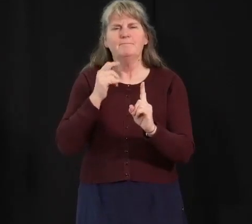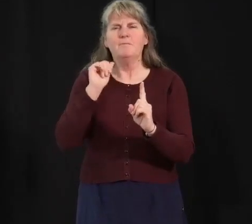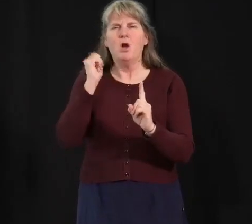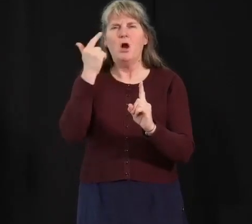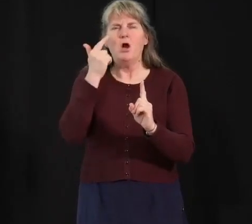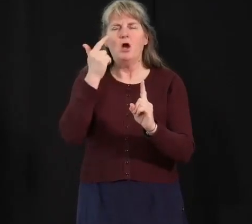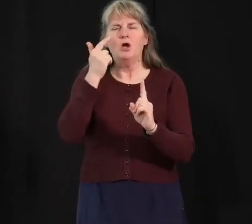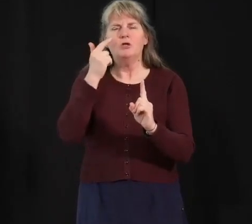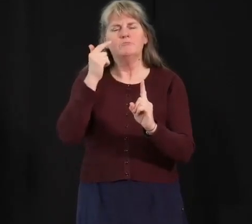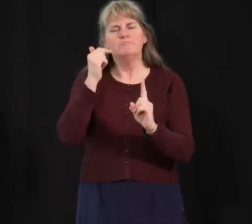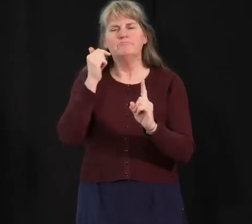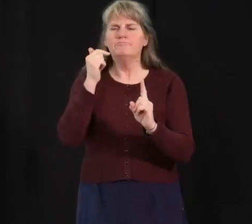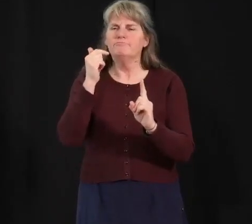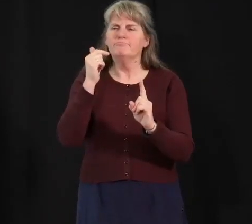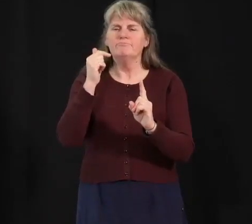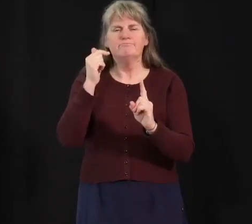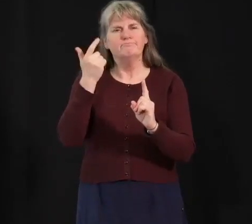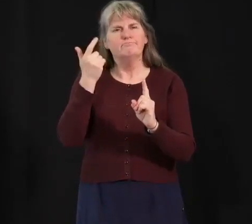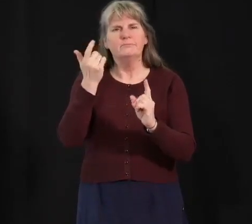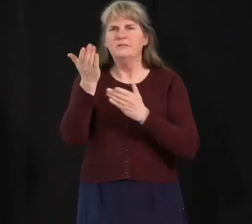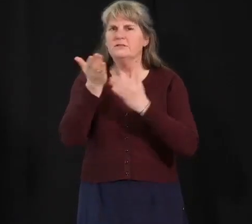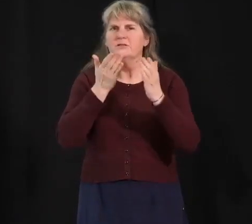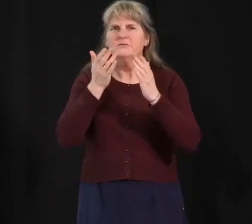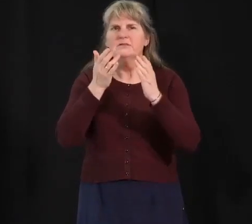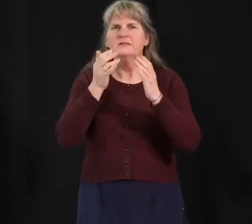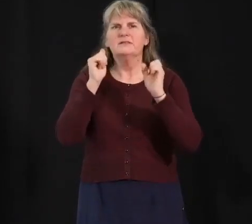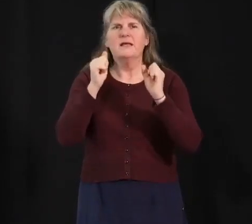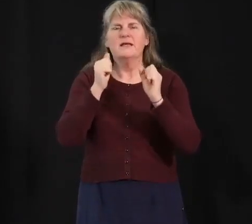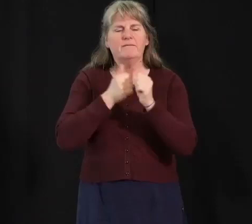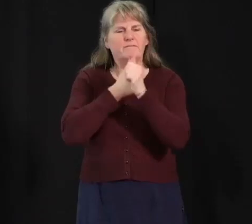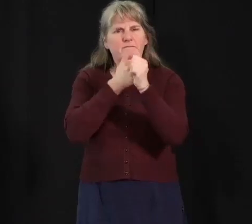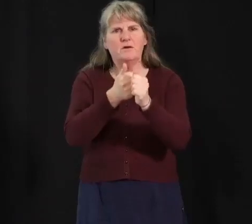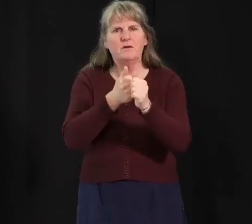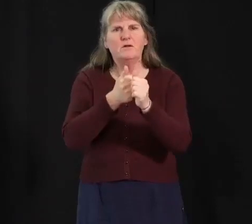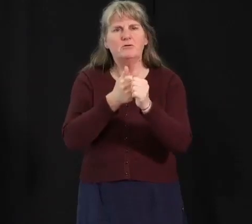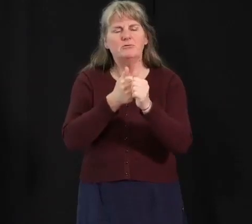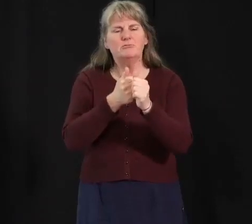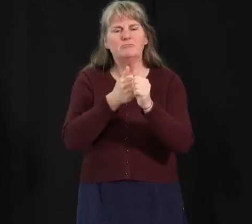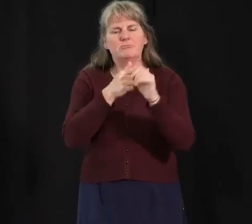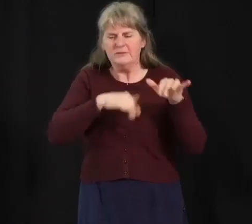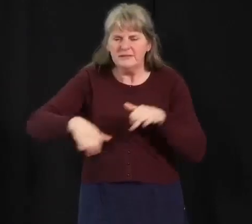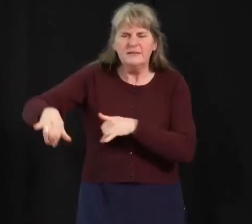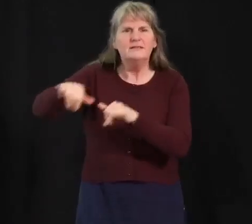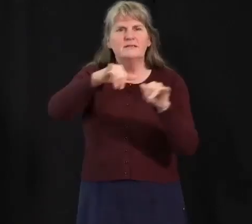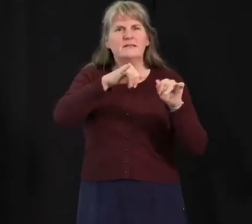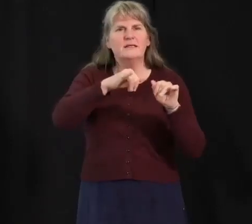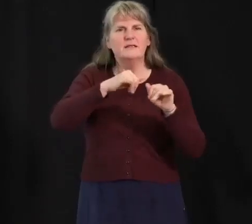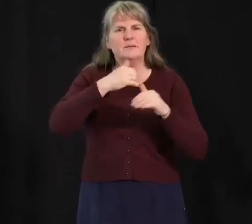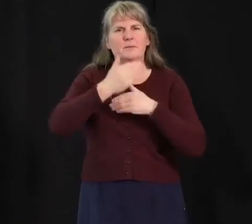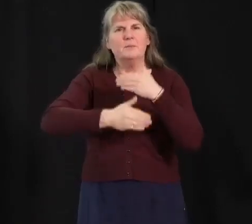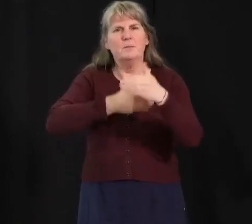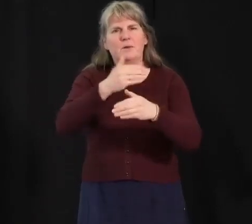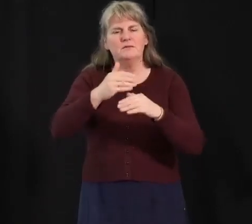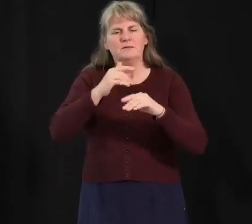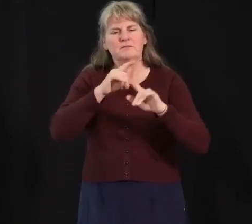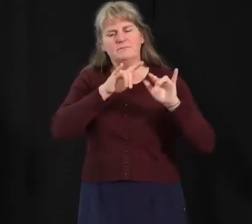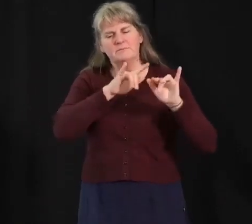reopen, open to a limited degree, and under what conditions. I think the hope is that we can